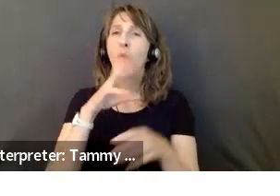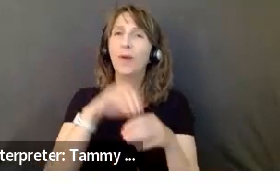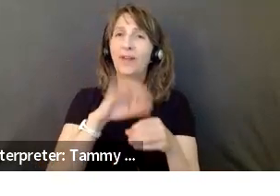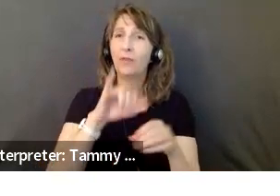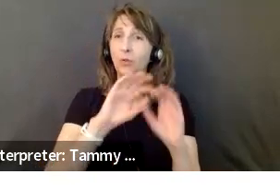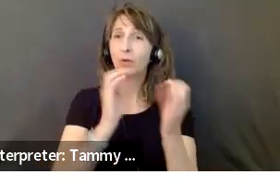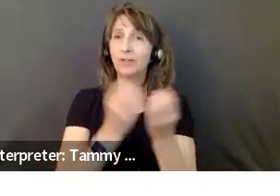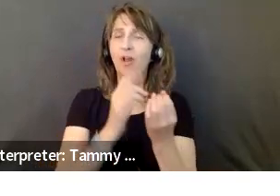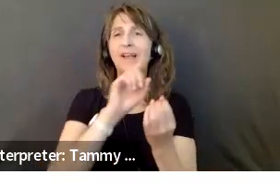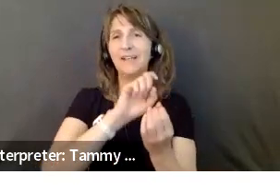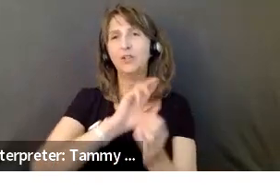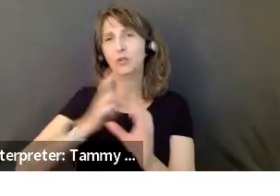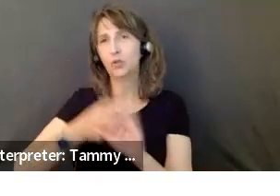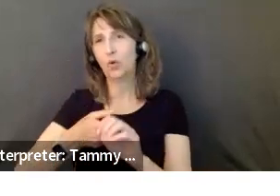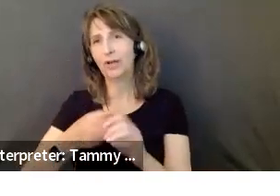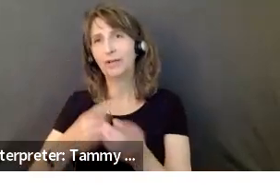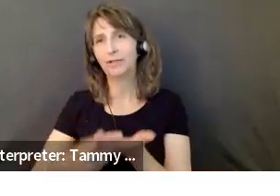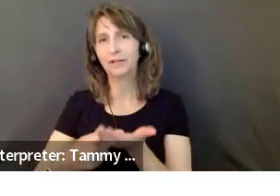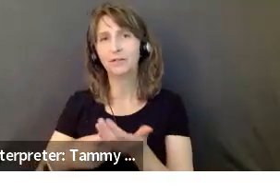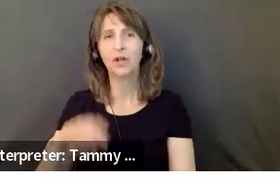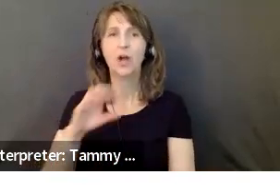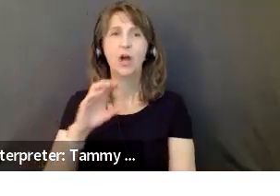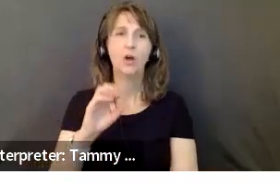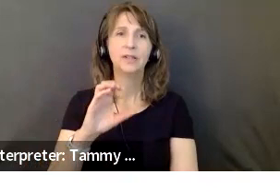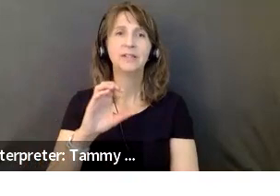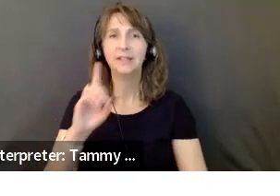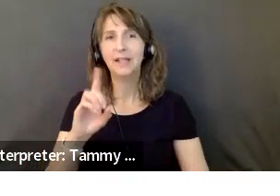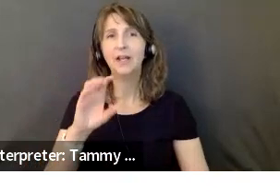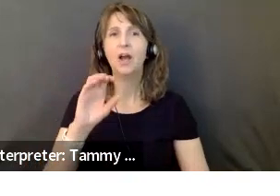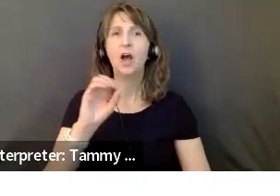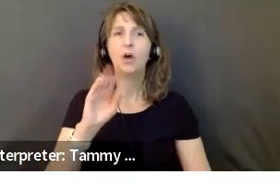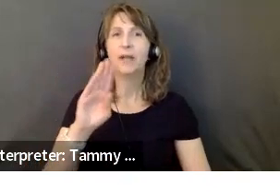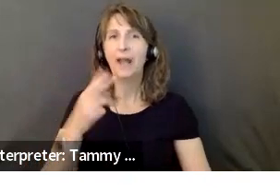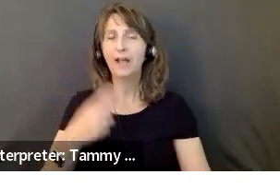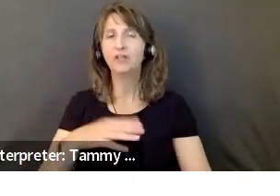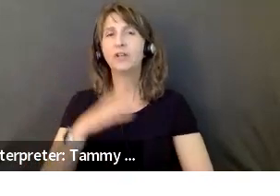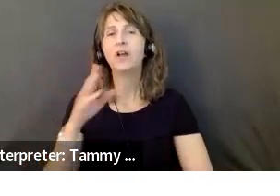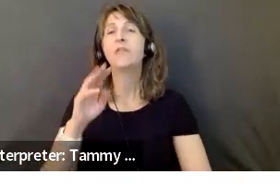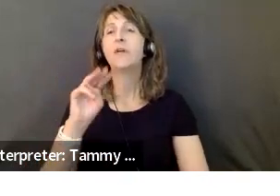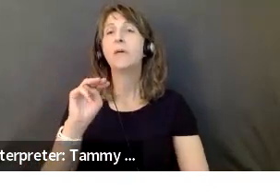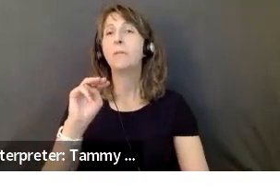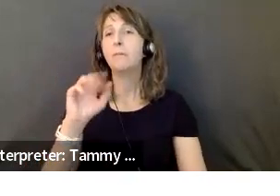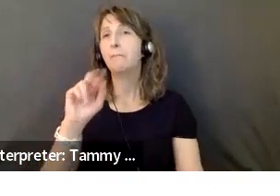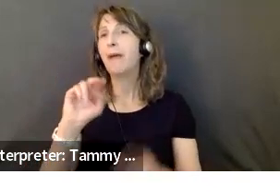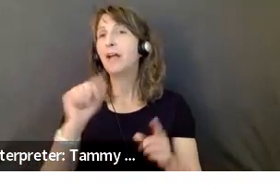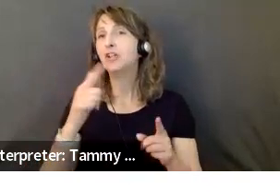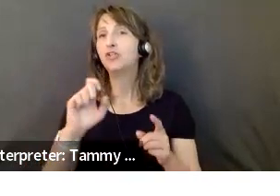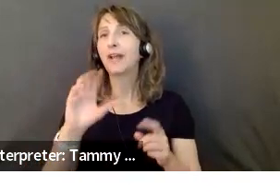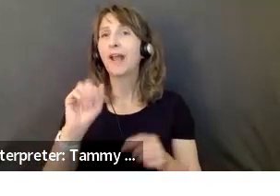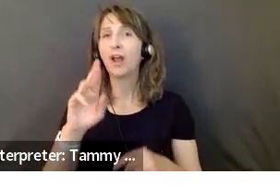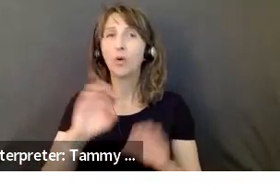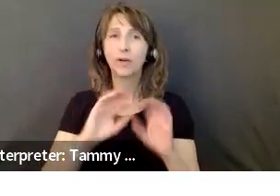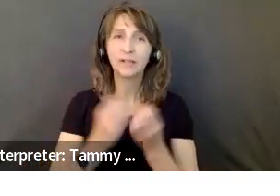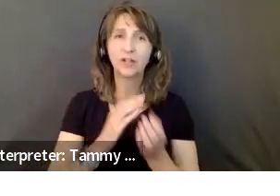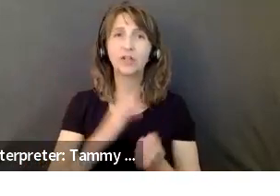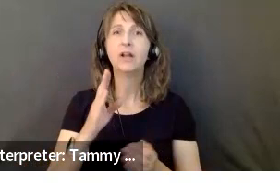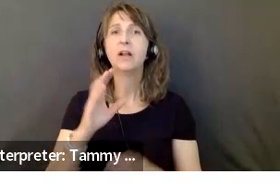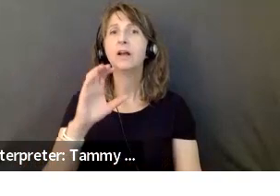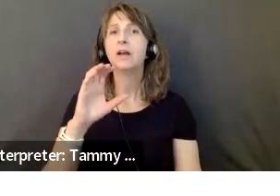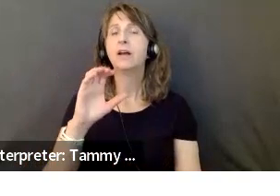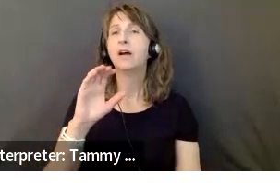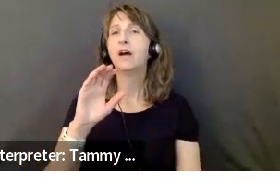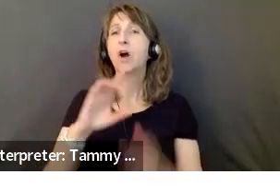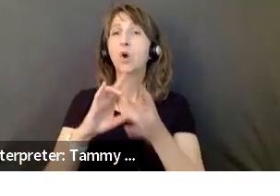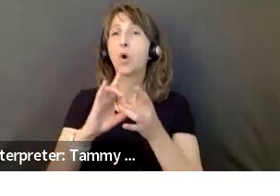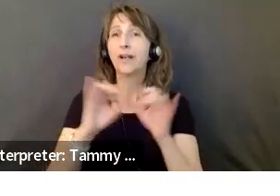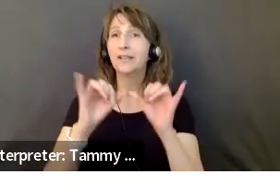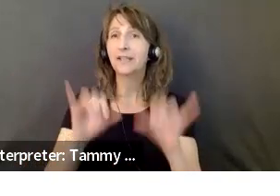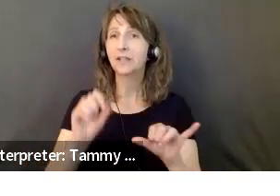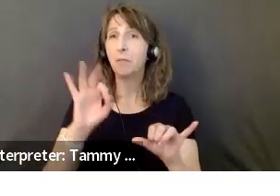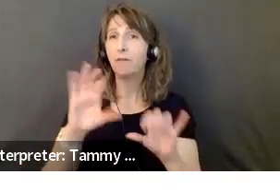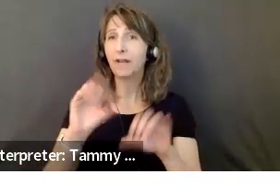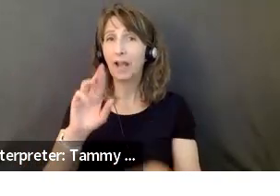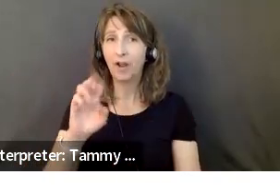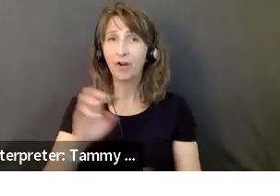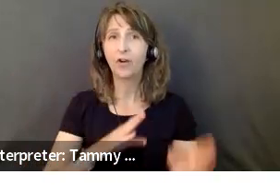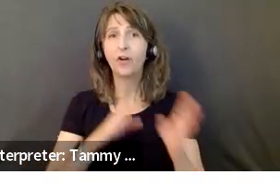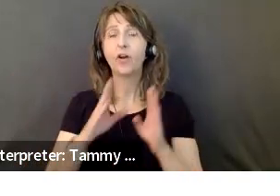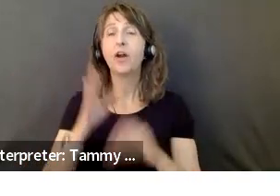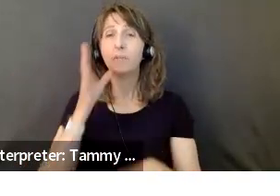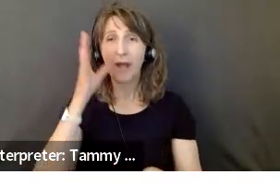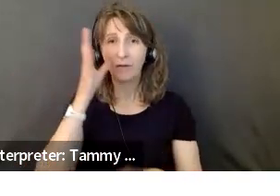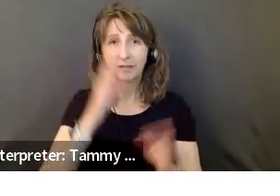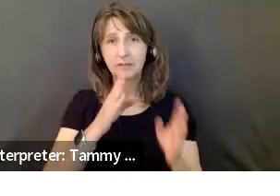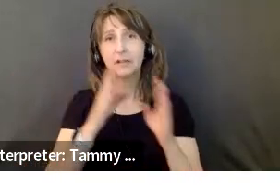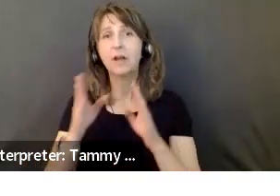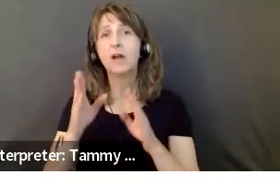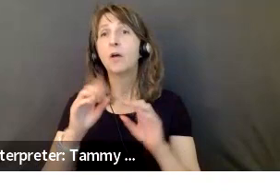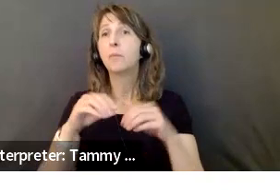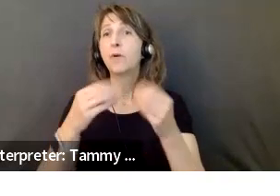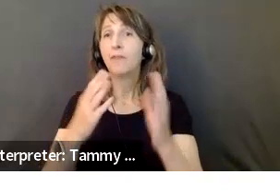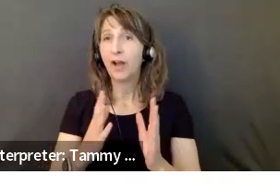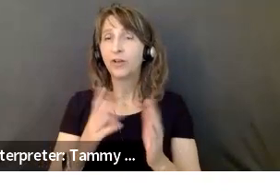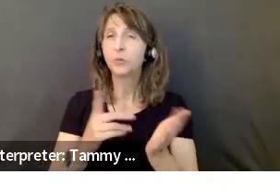So you'll see here, we have OCD, the office of, your health, our managed care organization, our coordinated system of care or a lot of parents we had providers, of development disability services.